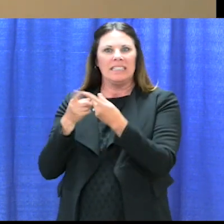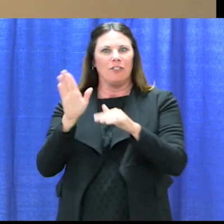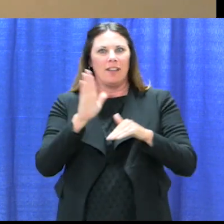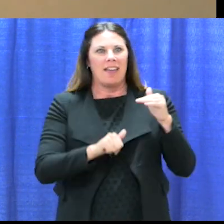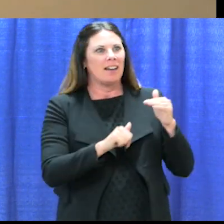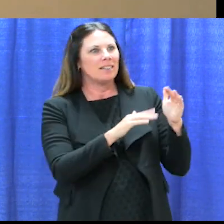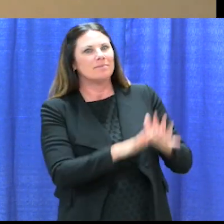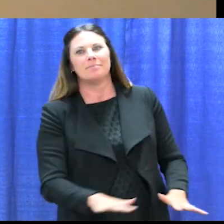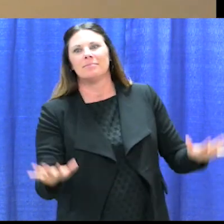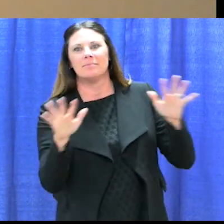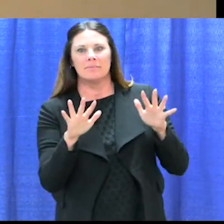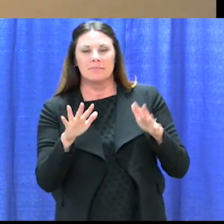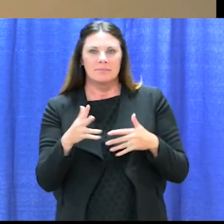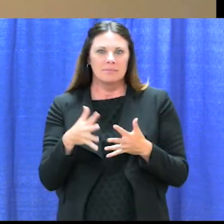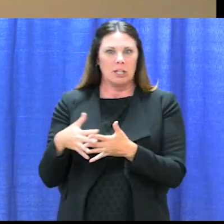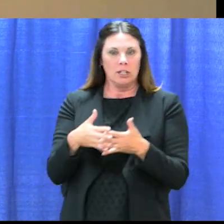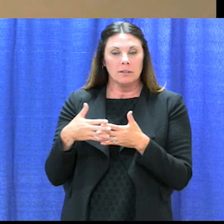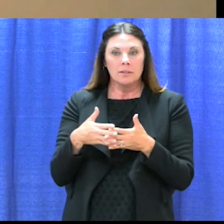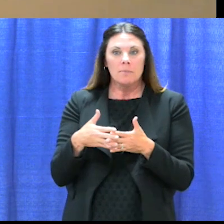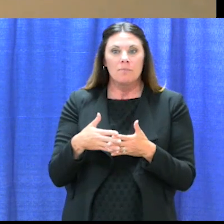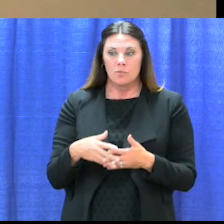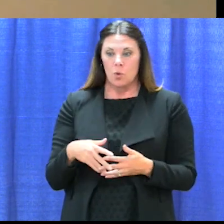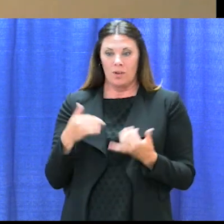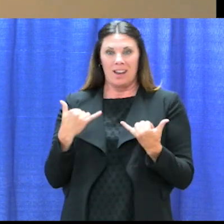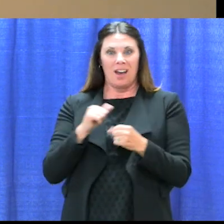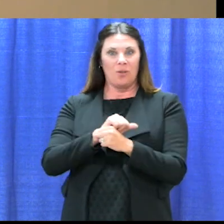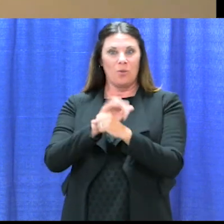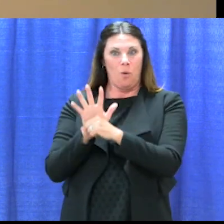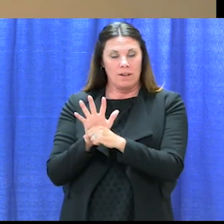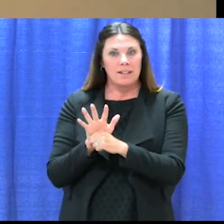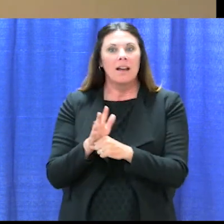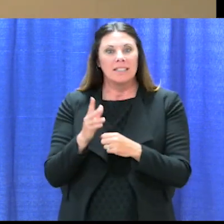So what we are doing in response to coronavirus to COVID-19.